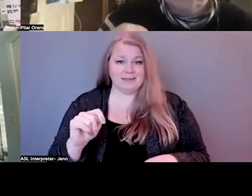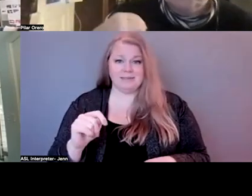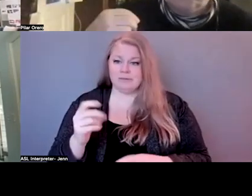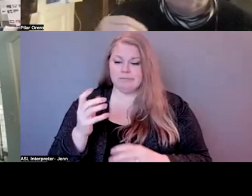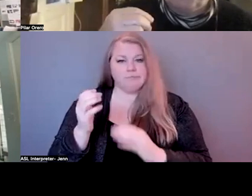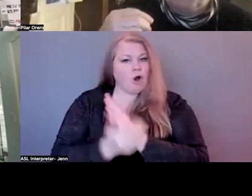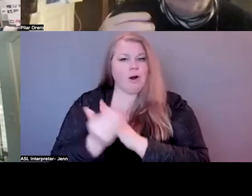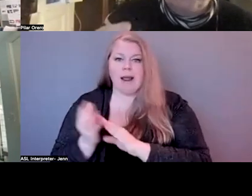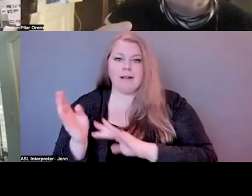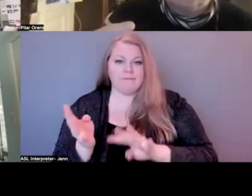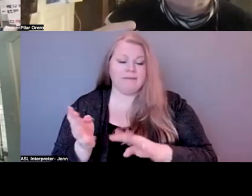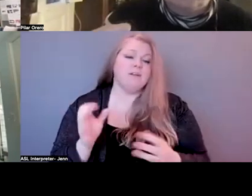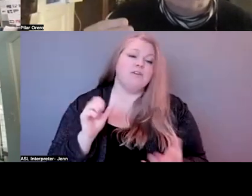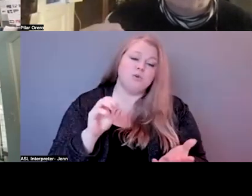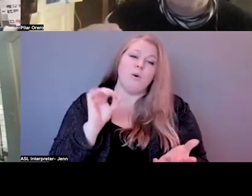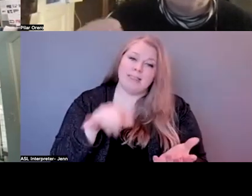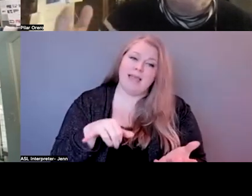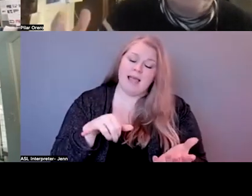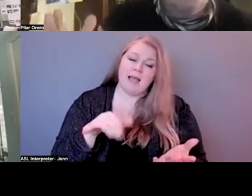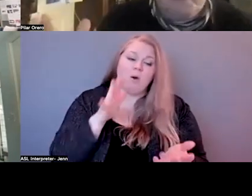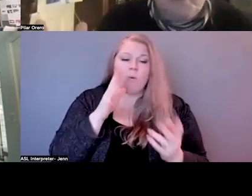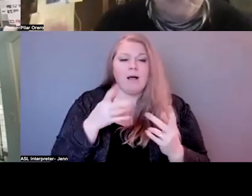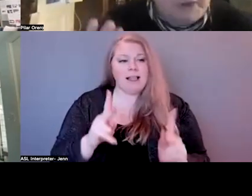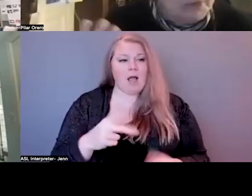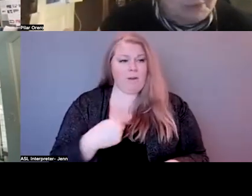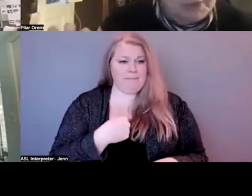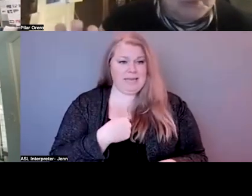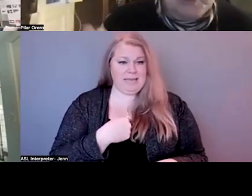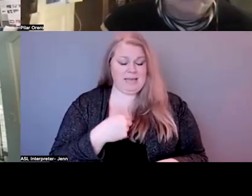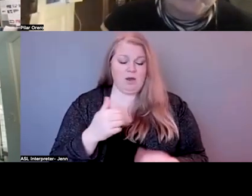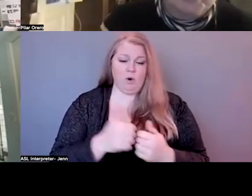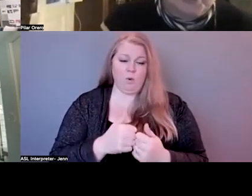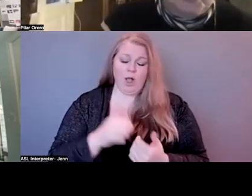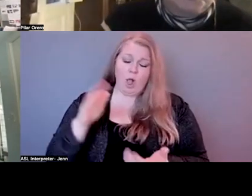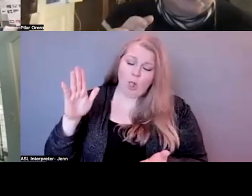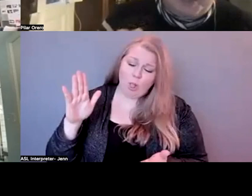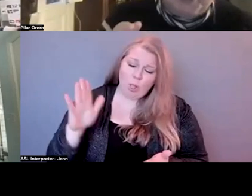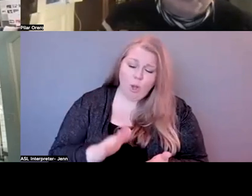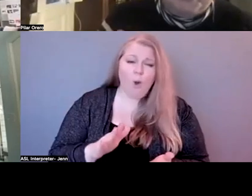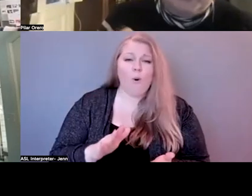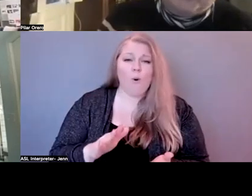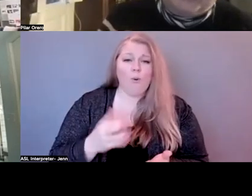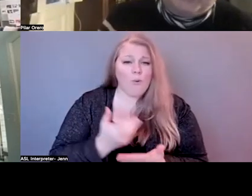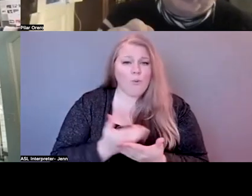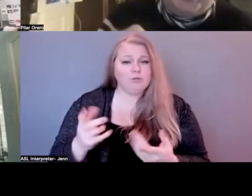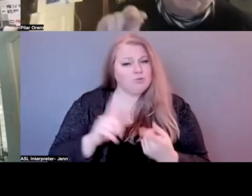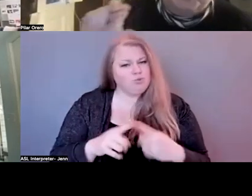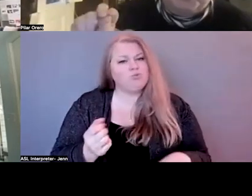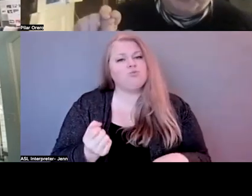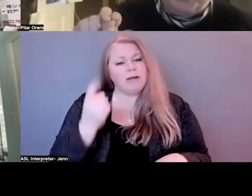So that allows me, with very low resources, to try to understand or try to put together